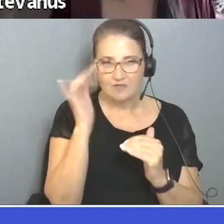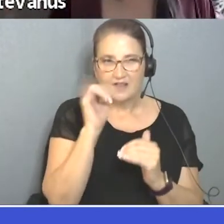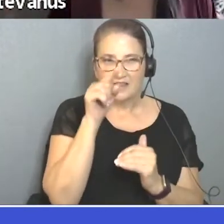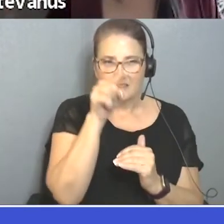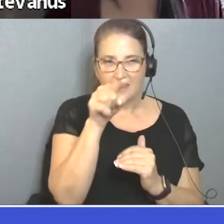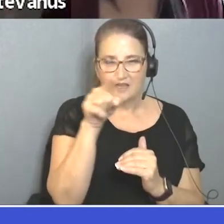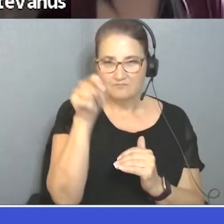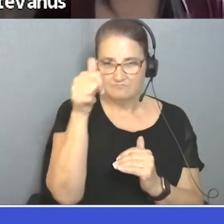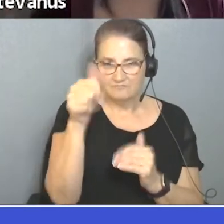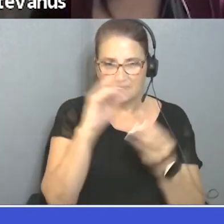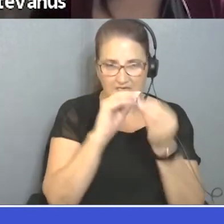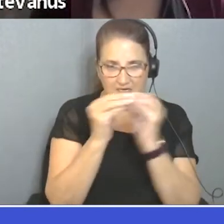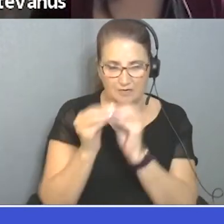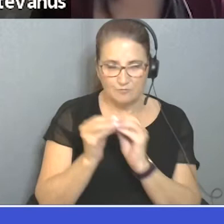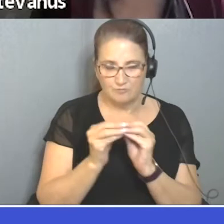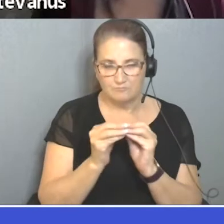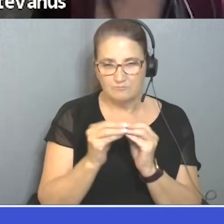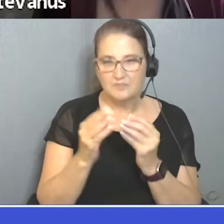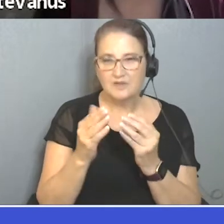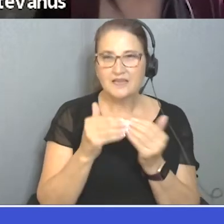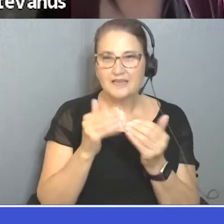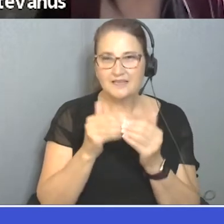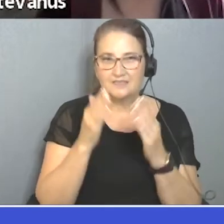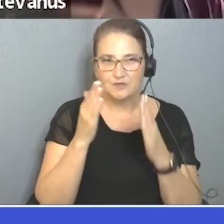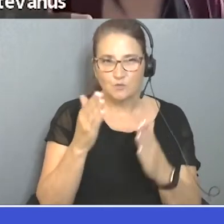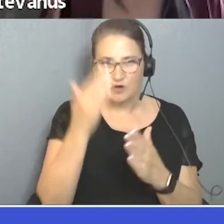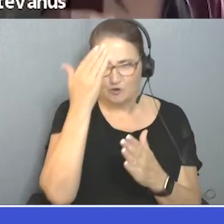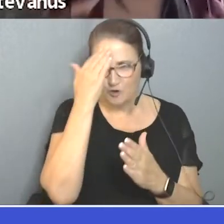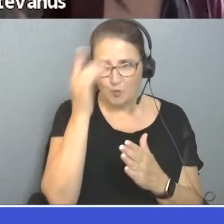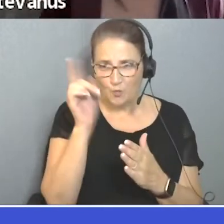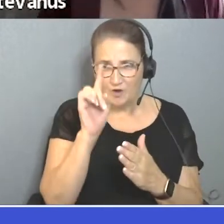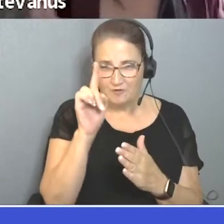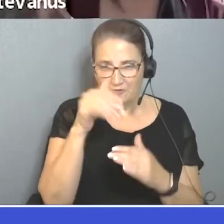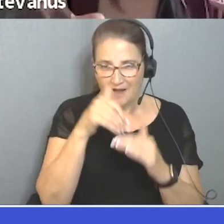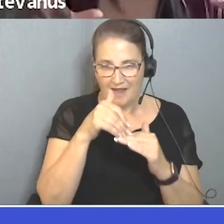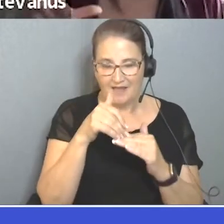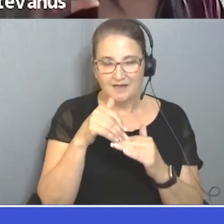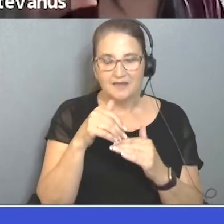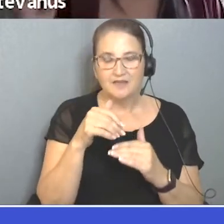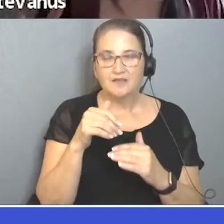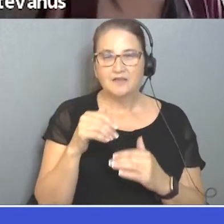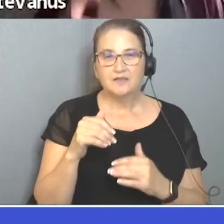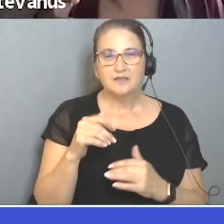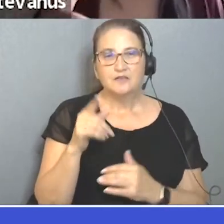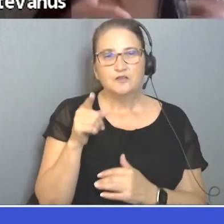You can number them, that would be an easy way to keep track of where we are